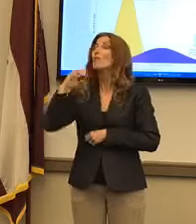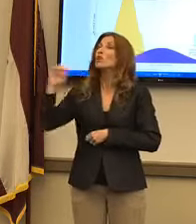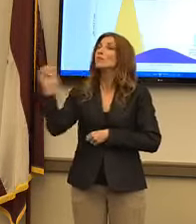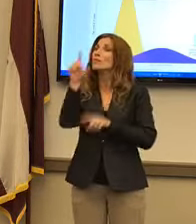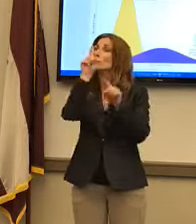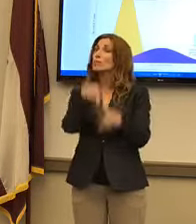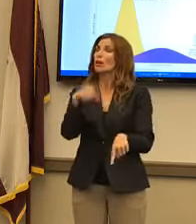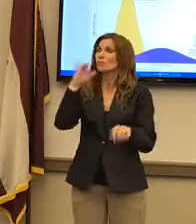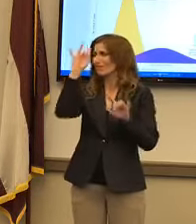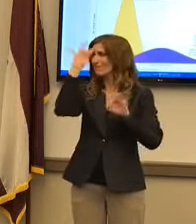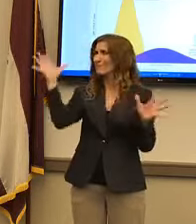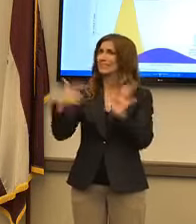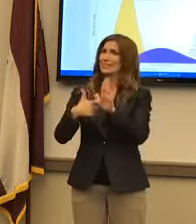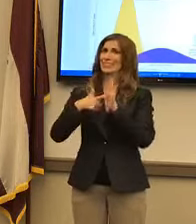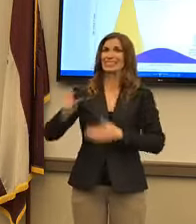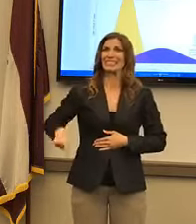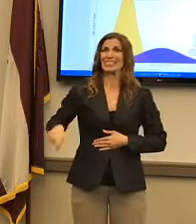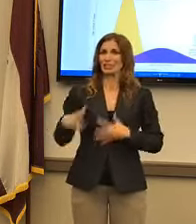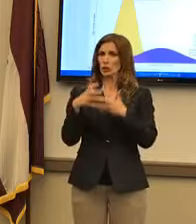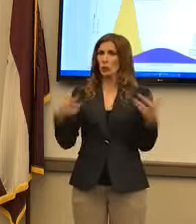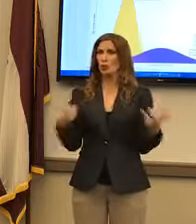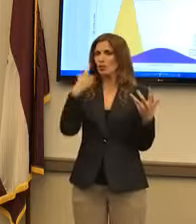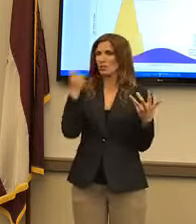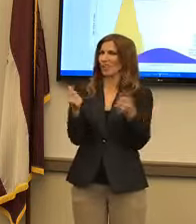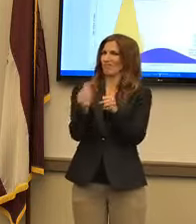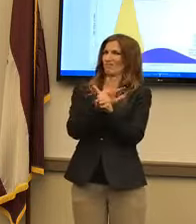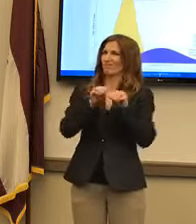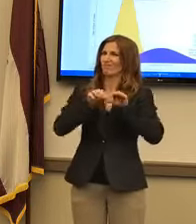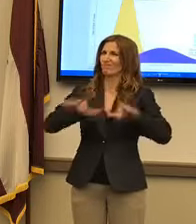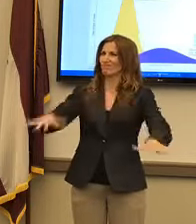the unprecedented need caused by the covid19 pandemic across our